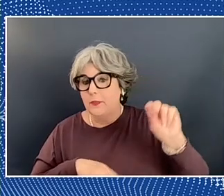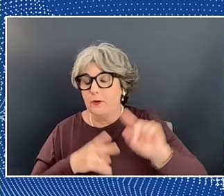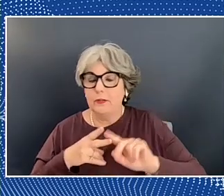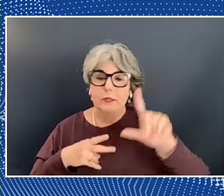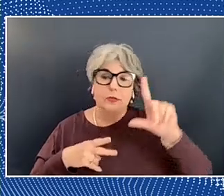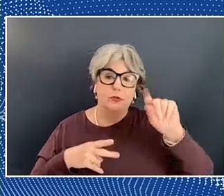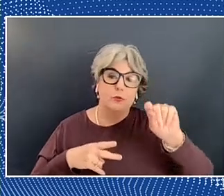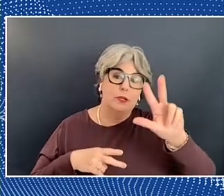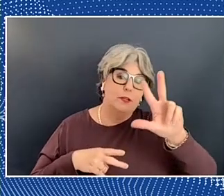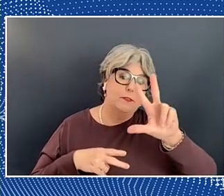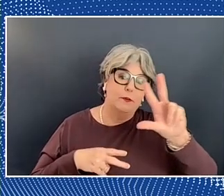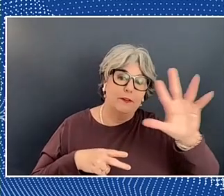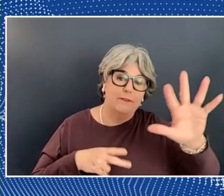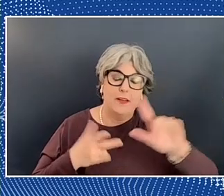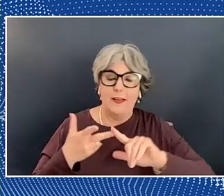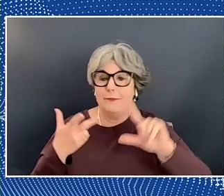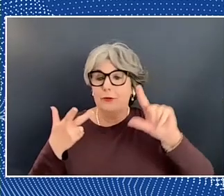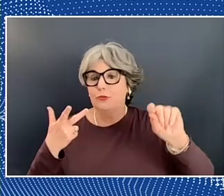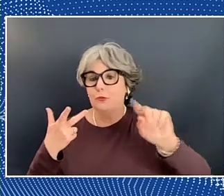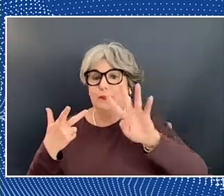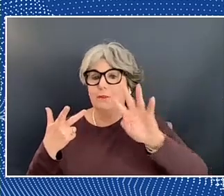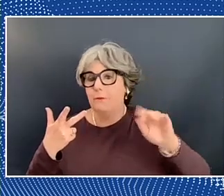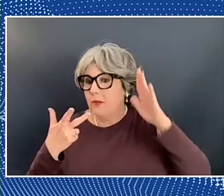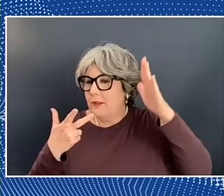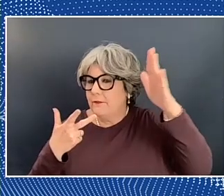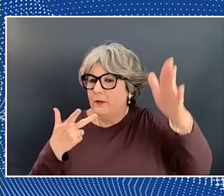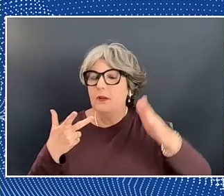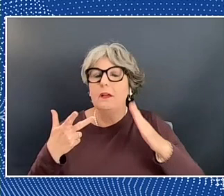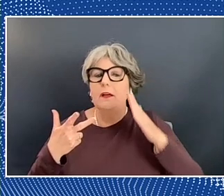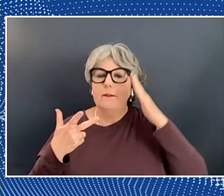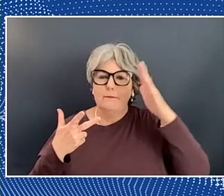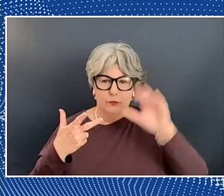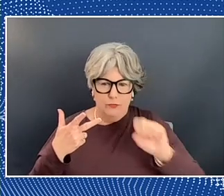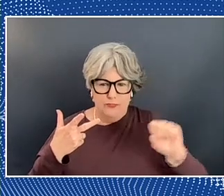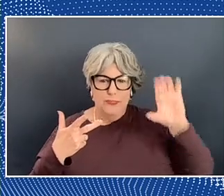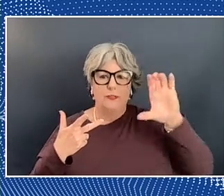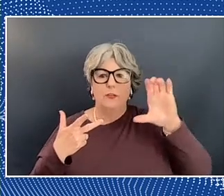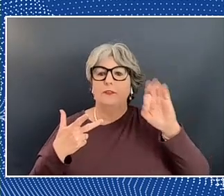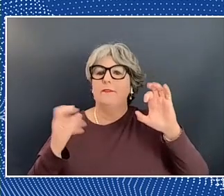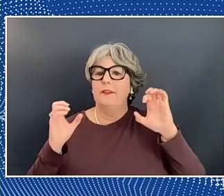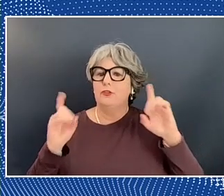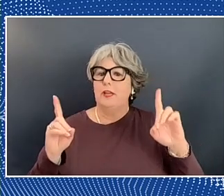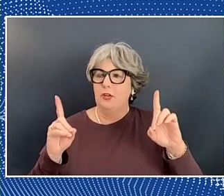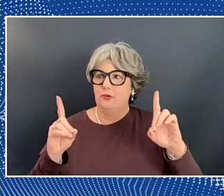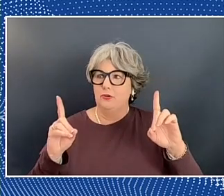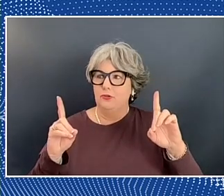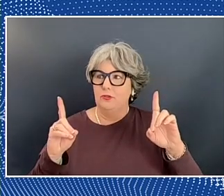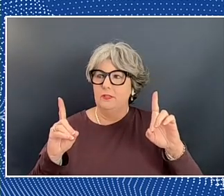But I do think that future secretaries of education, having the ability to do what's